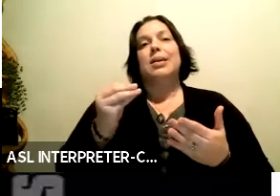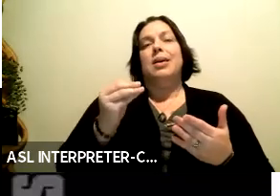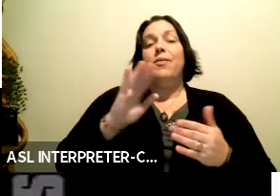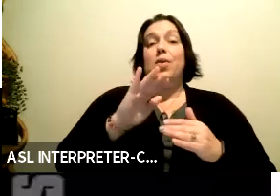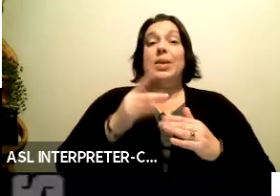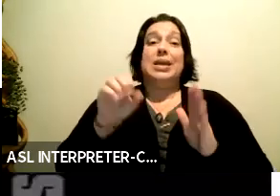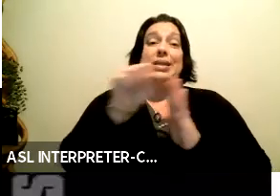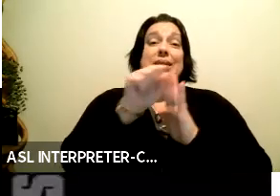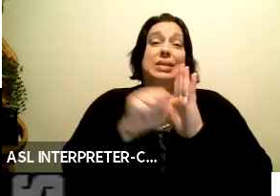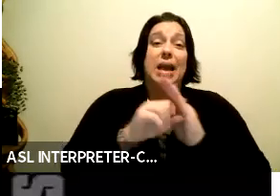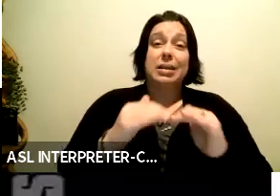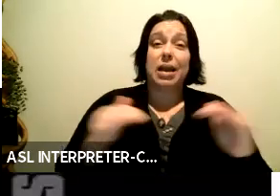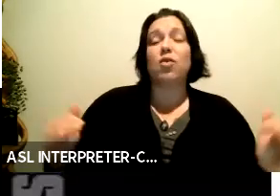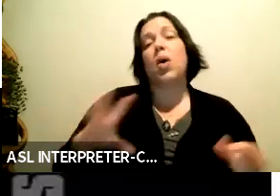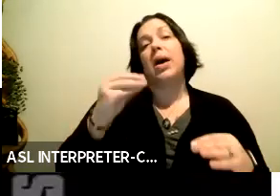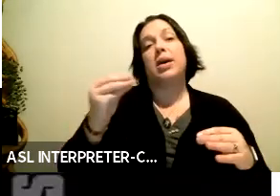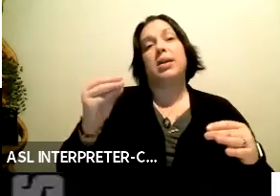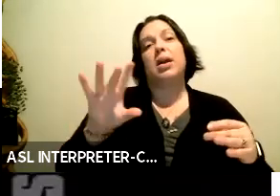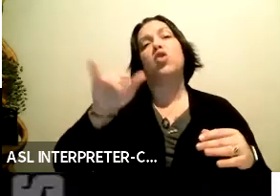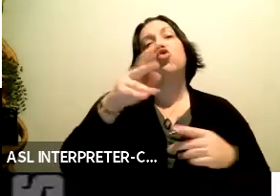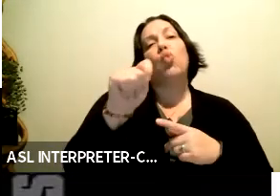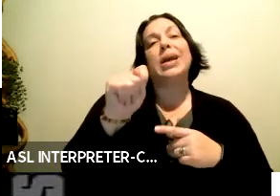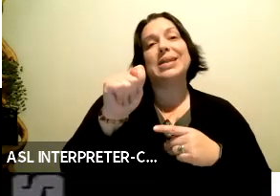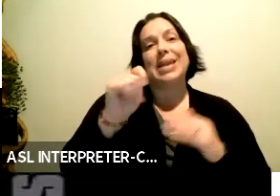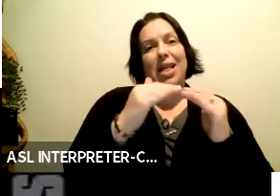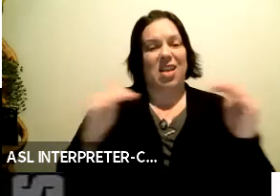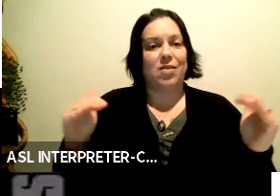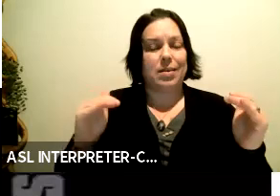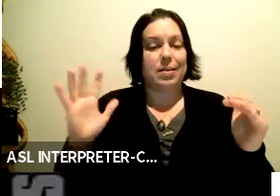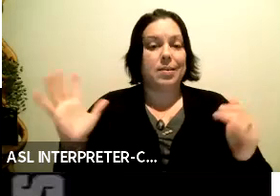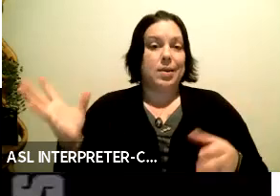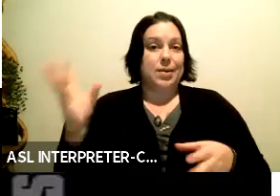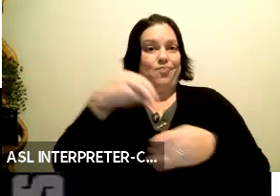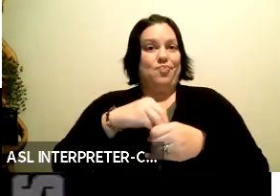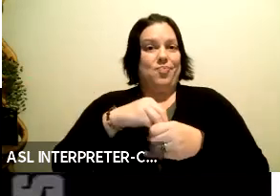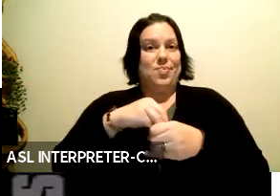as a consequence, we maintained significant non English language translation across public